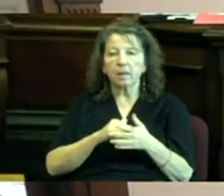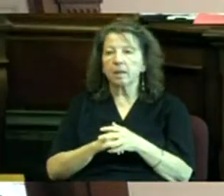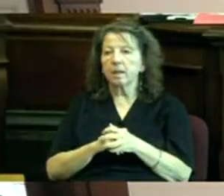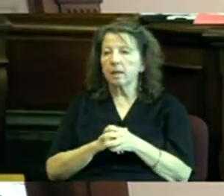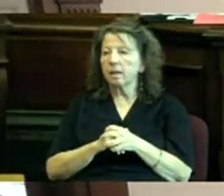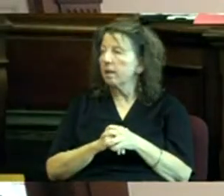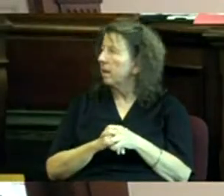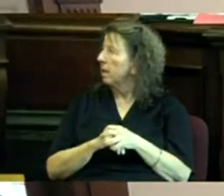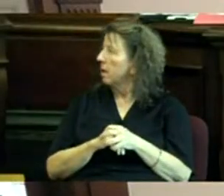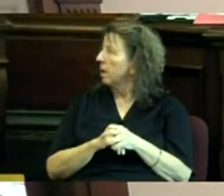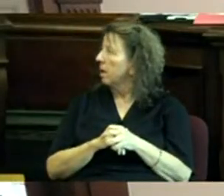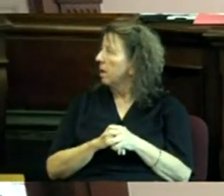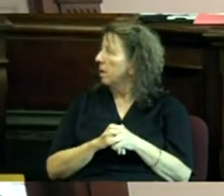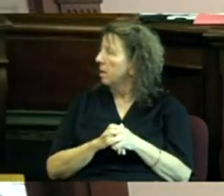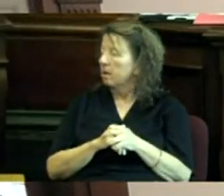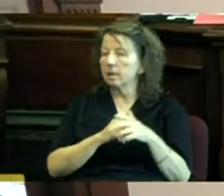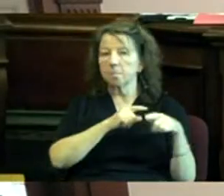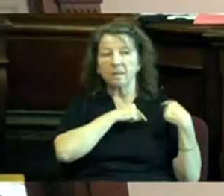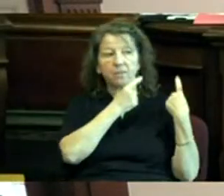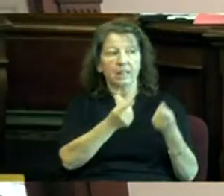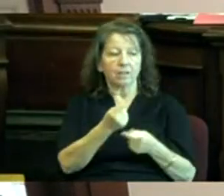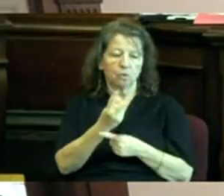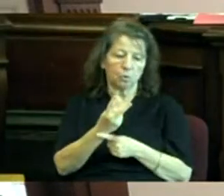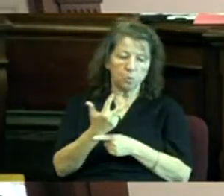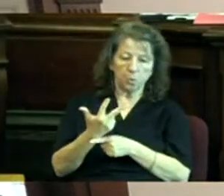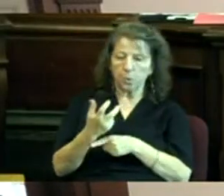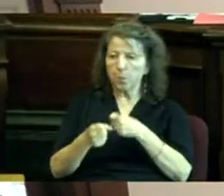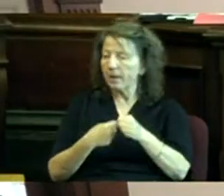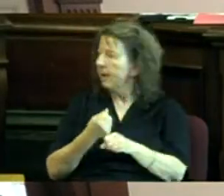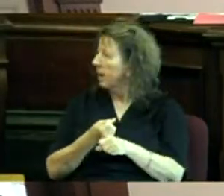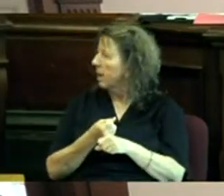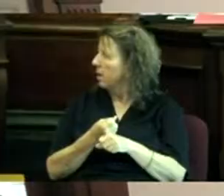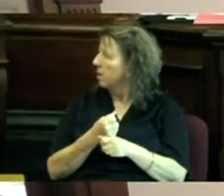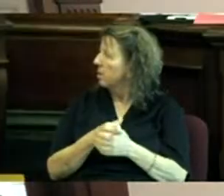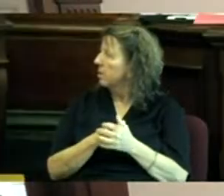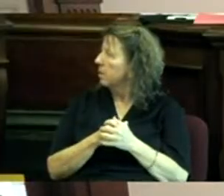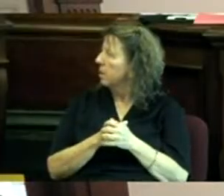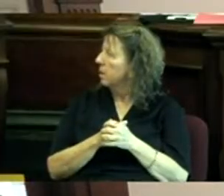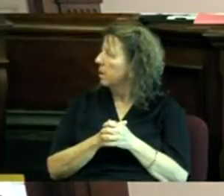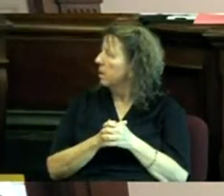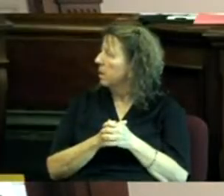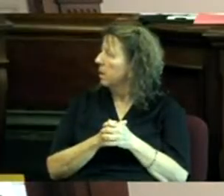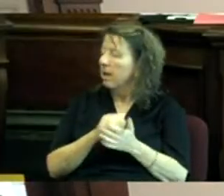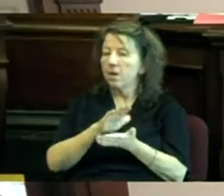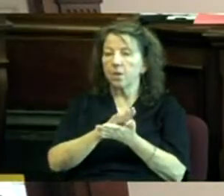Summer literacy academies is